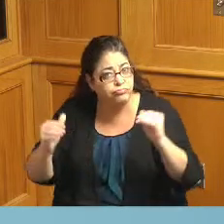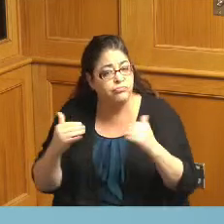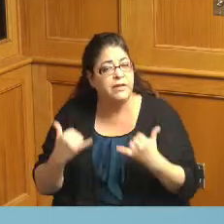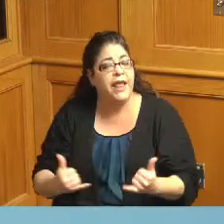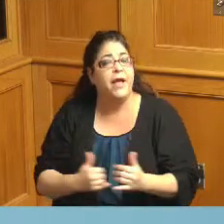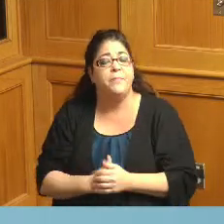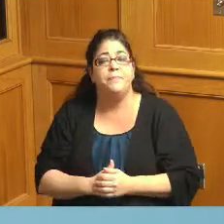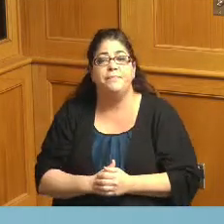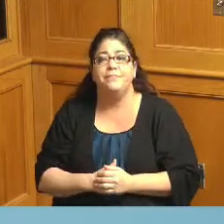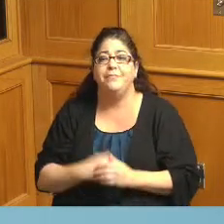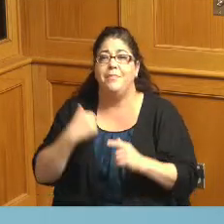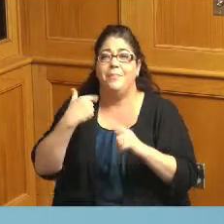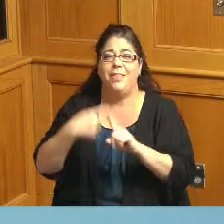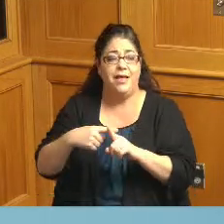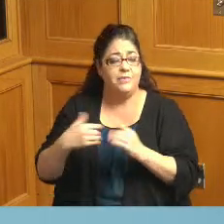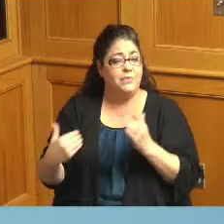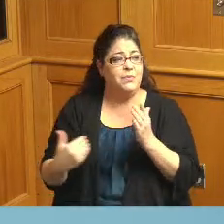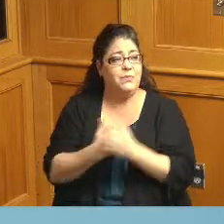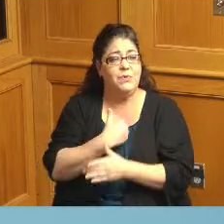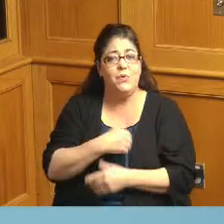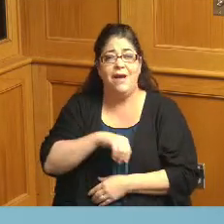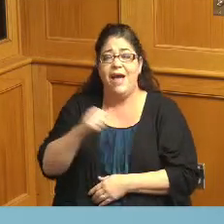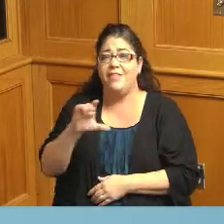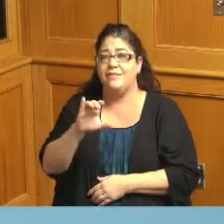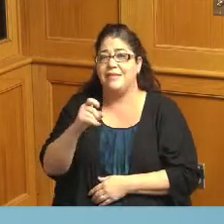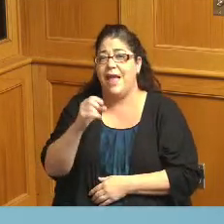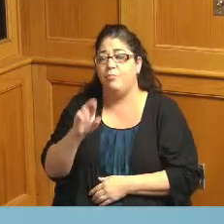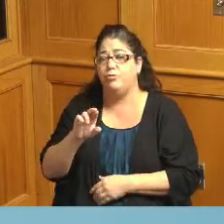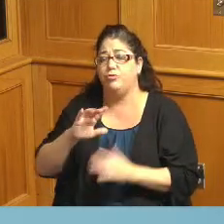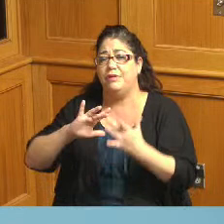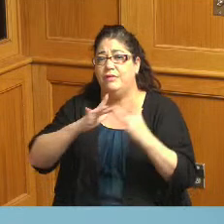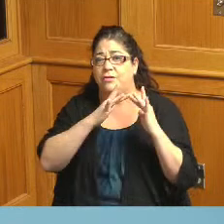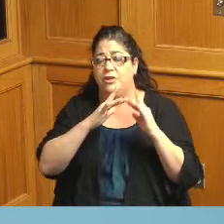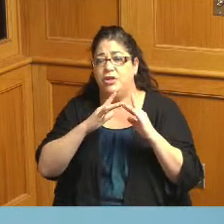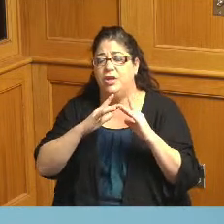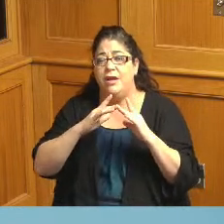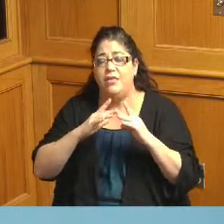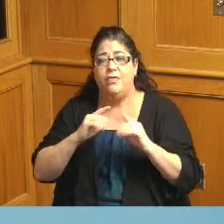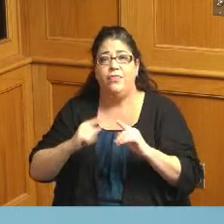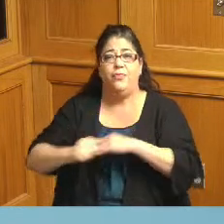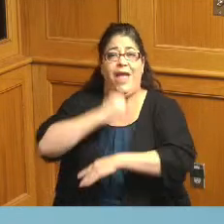new and more complex cyber security threats with that is coming more requirements from the state